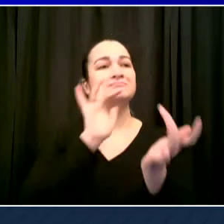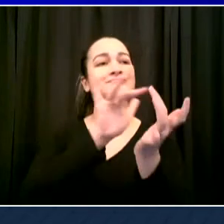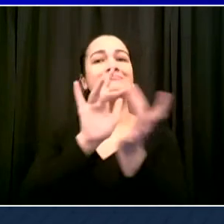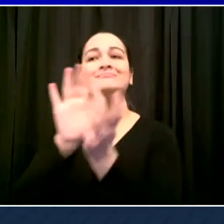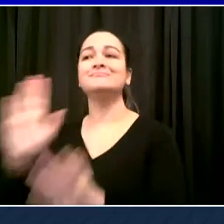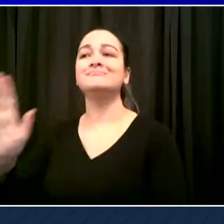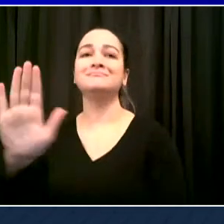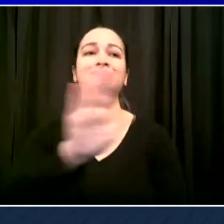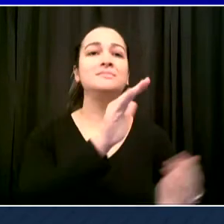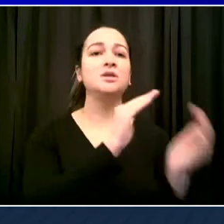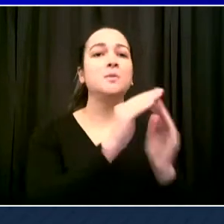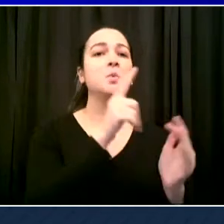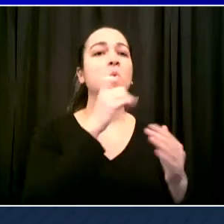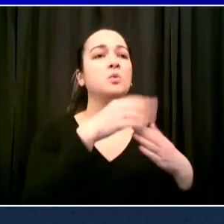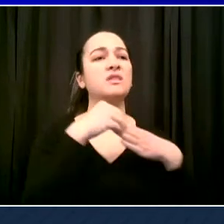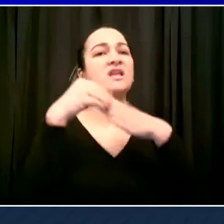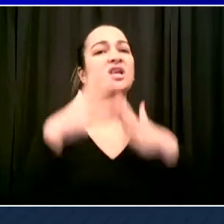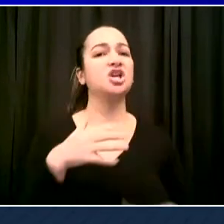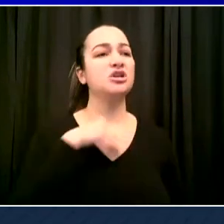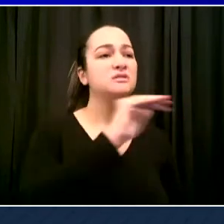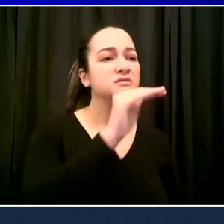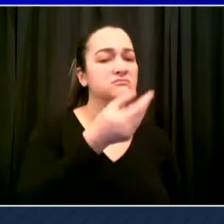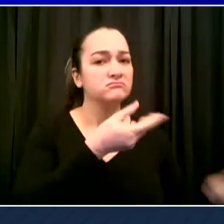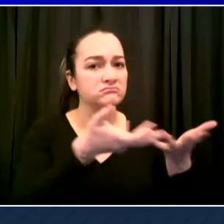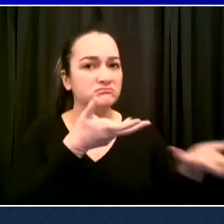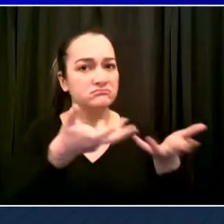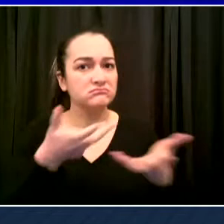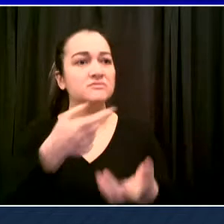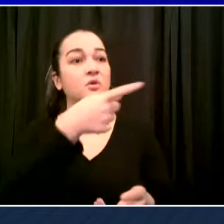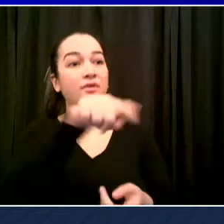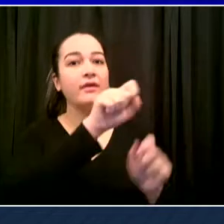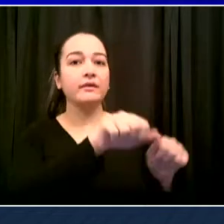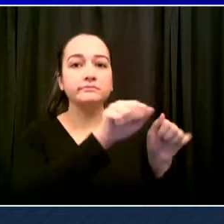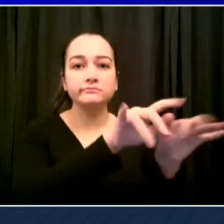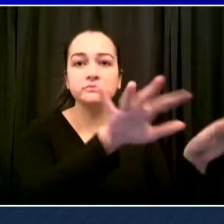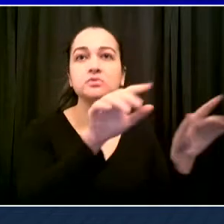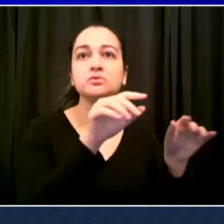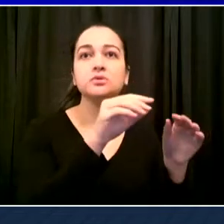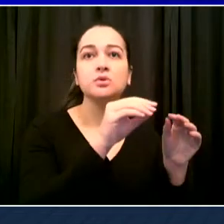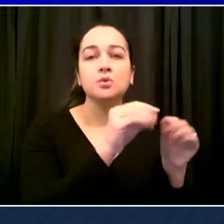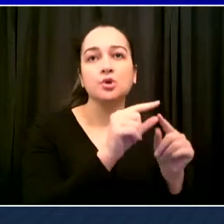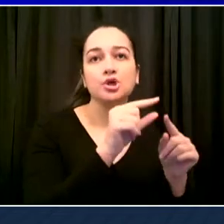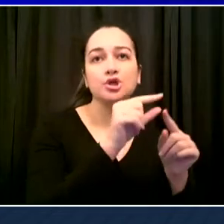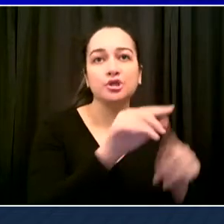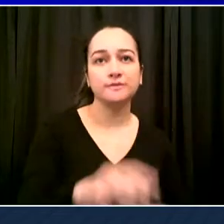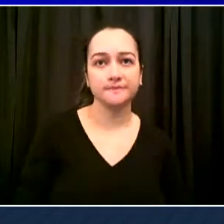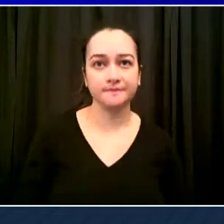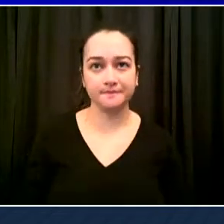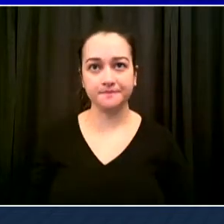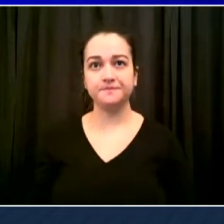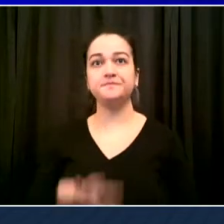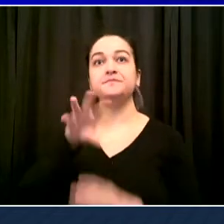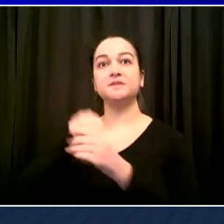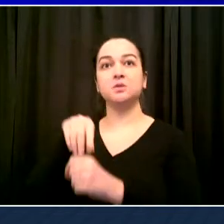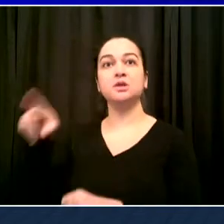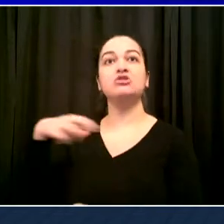THAT'S HOW YOU DO IT. REVEREND SHARPTON HIMSELF IS S TTPUININHIG S ARM WHERE HIS